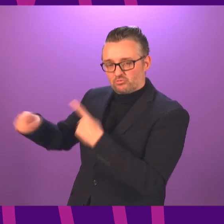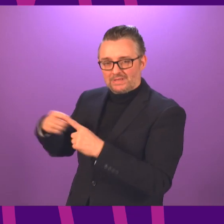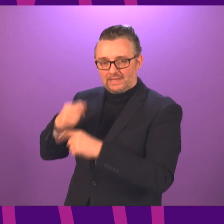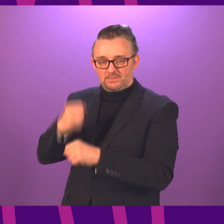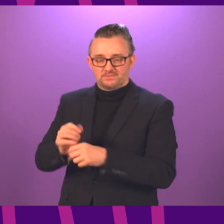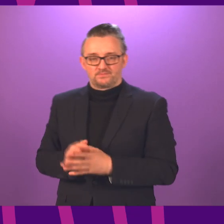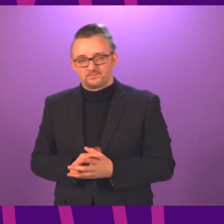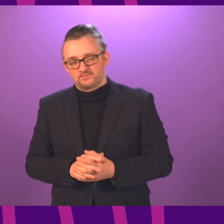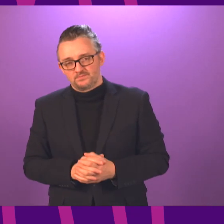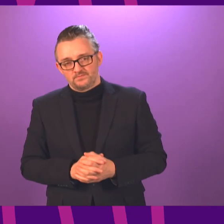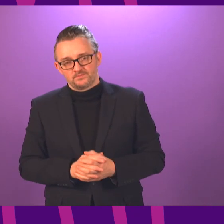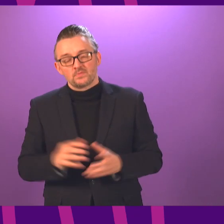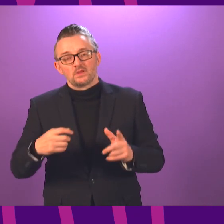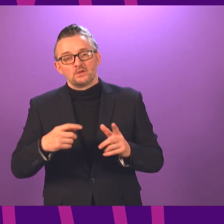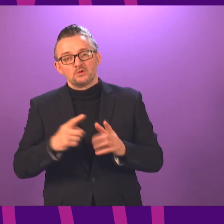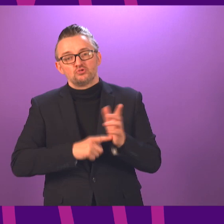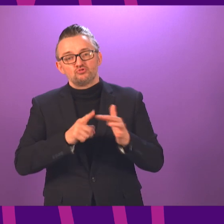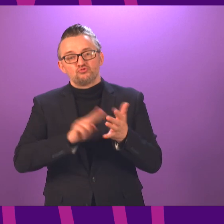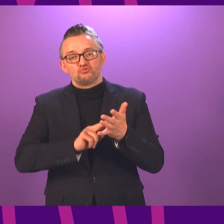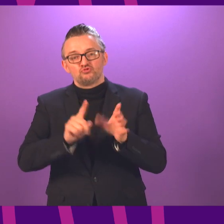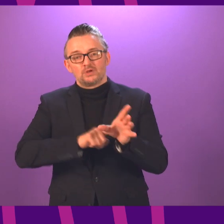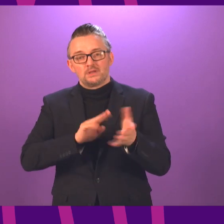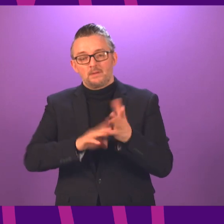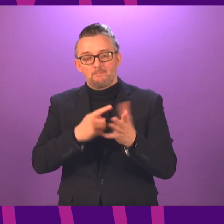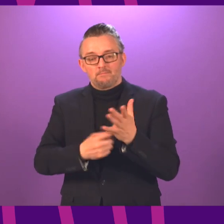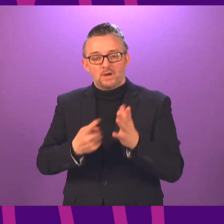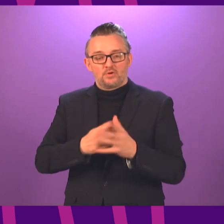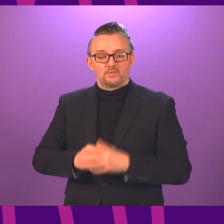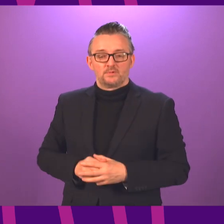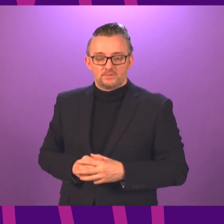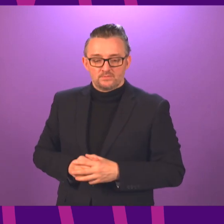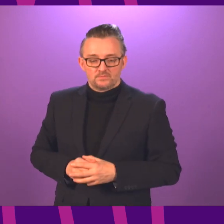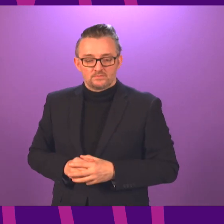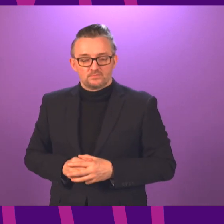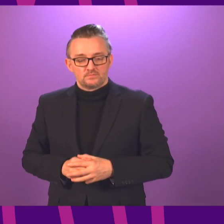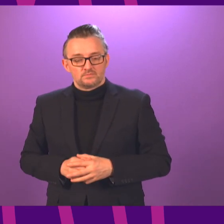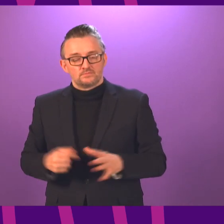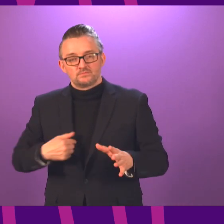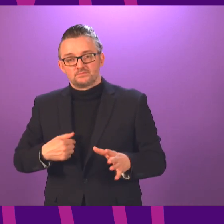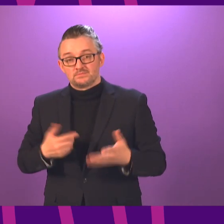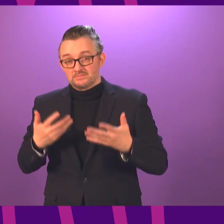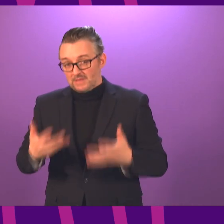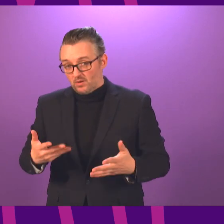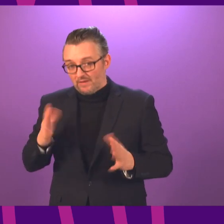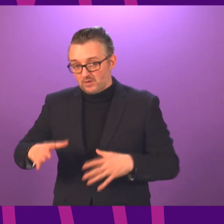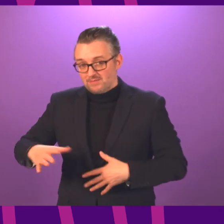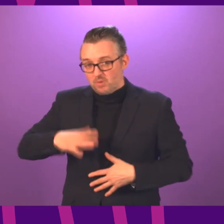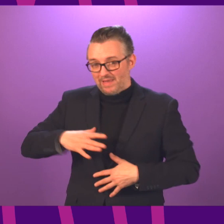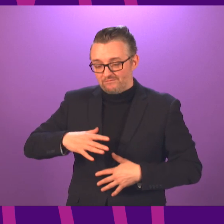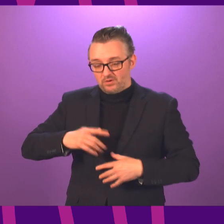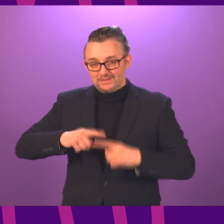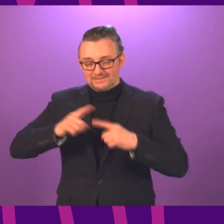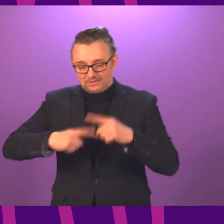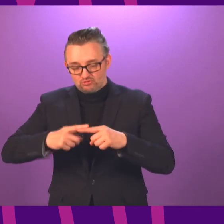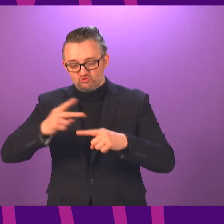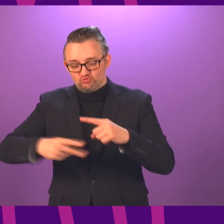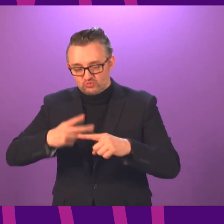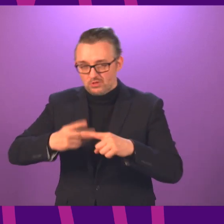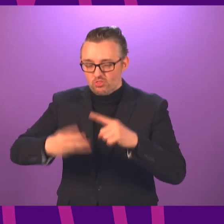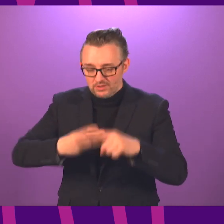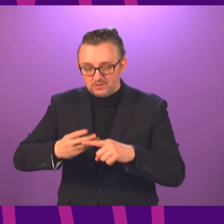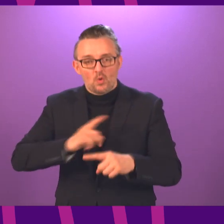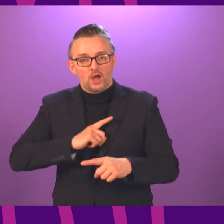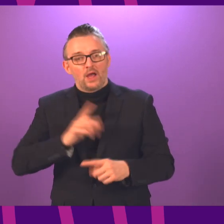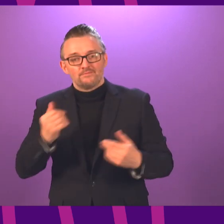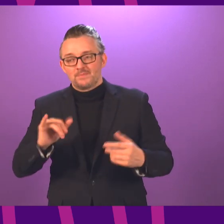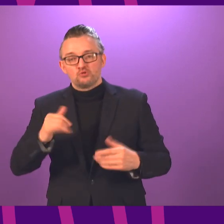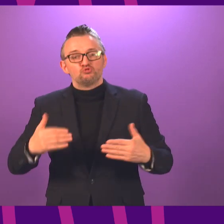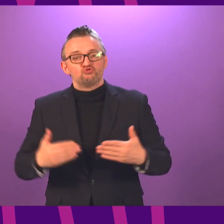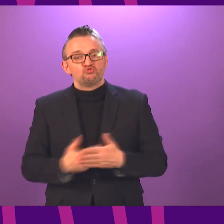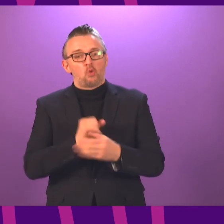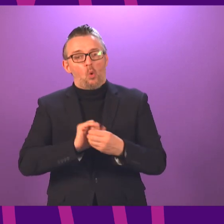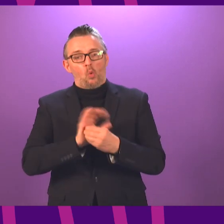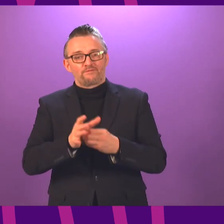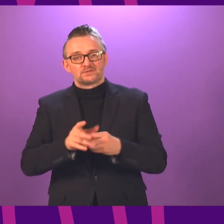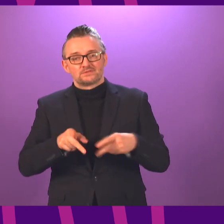Jenny Marra (North East Scotland) (Lab): We have to prepare now for the next couple